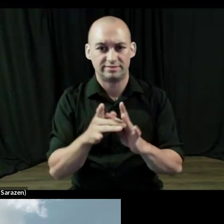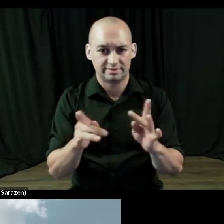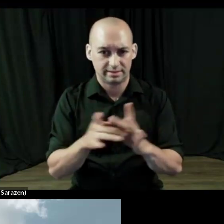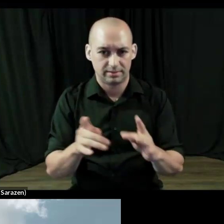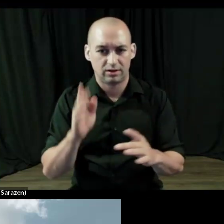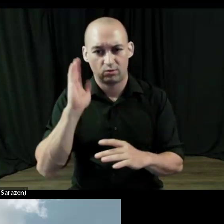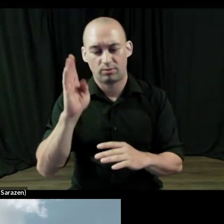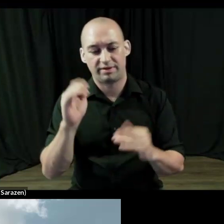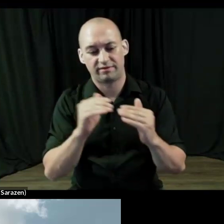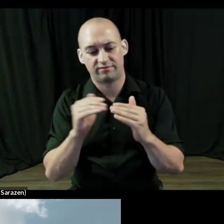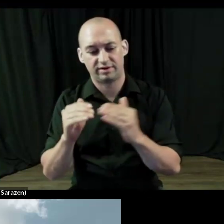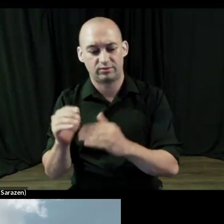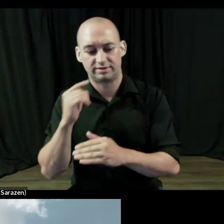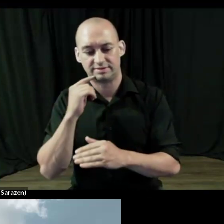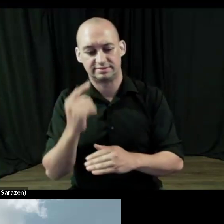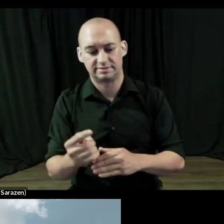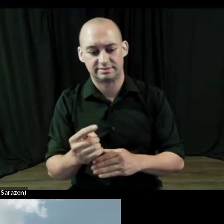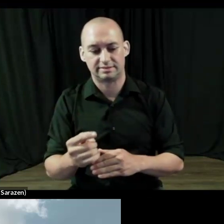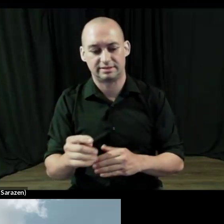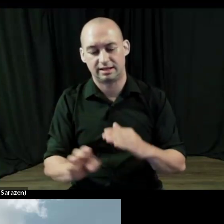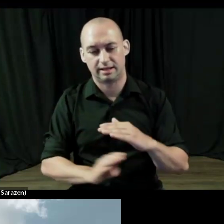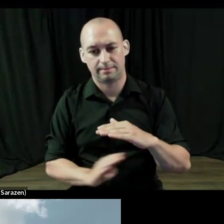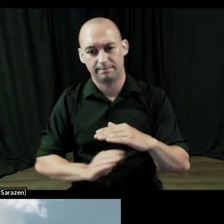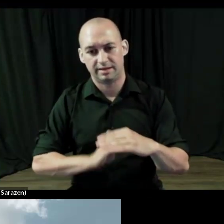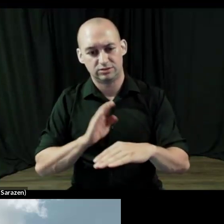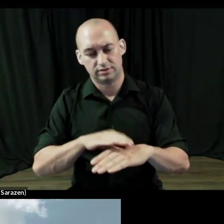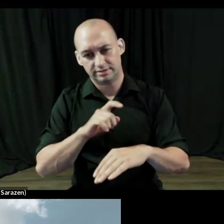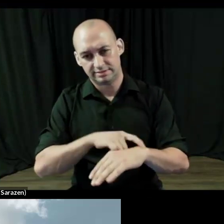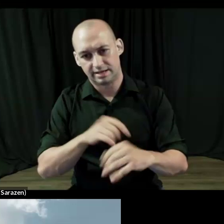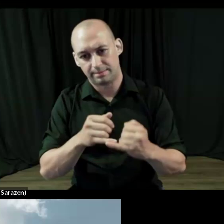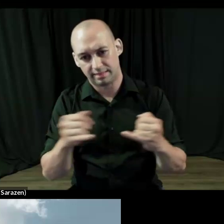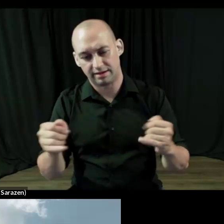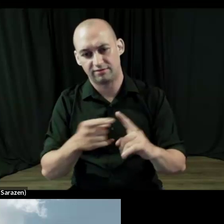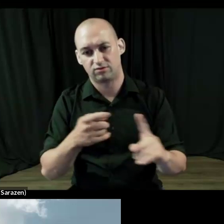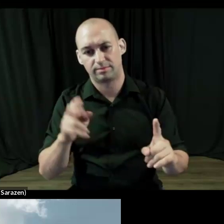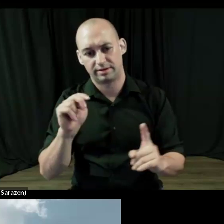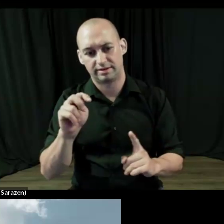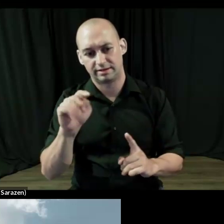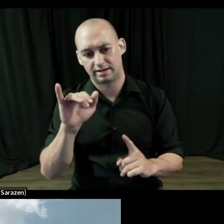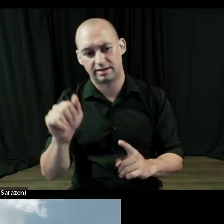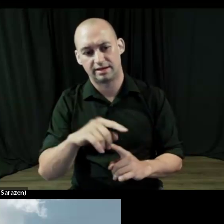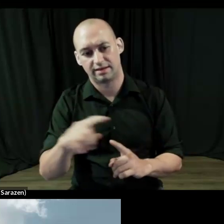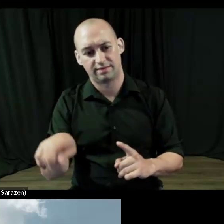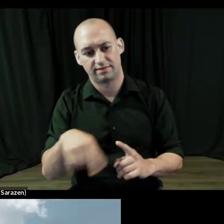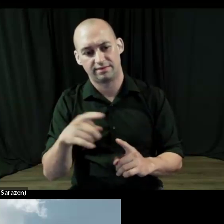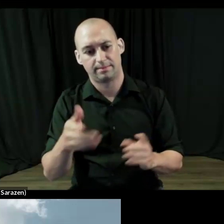that, based on the timeline that we've received from NTIA, they plan on making initial awards,